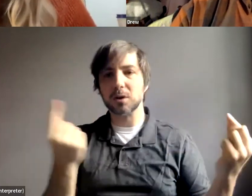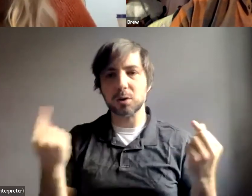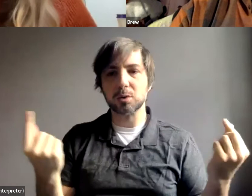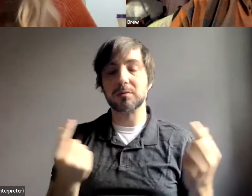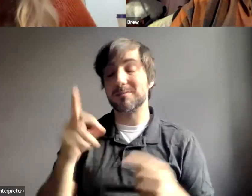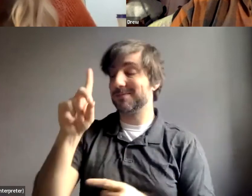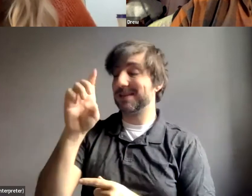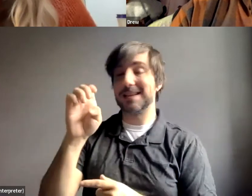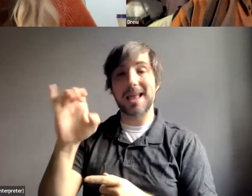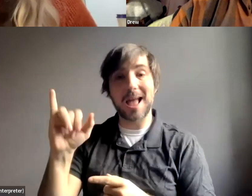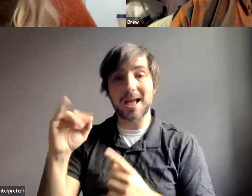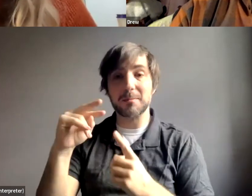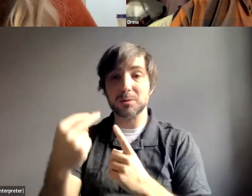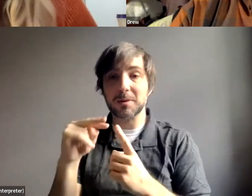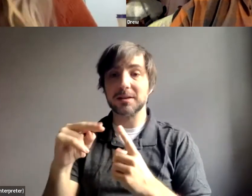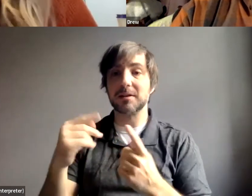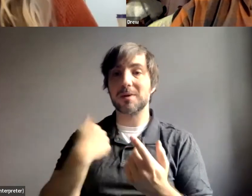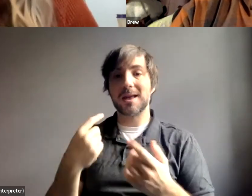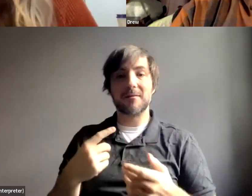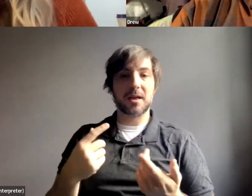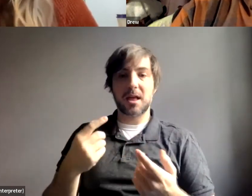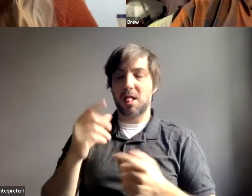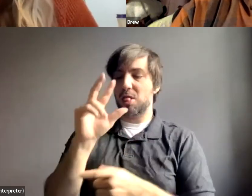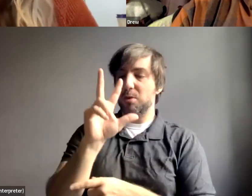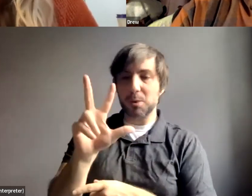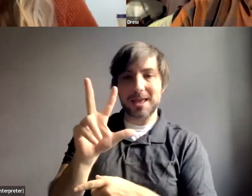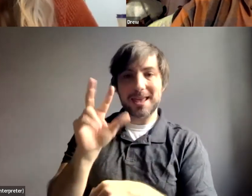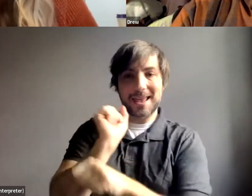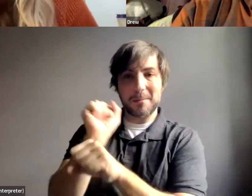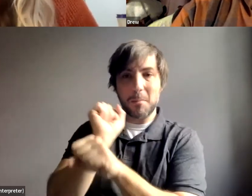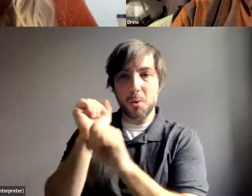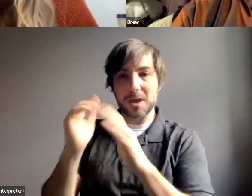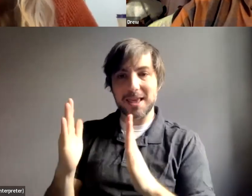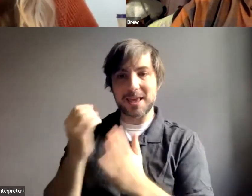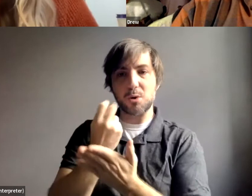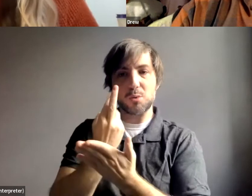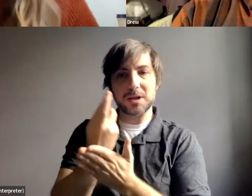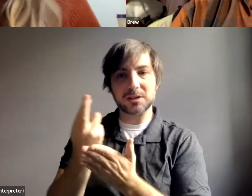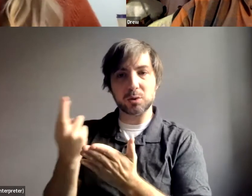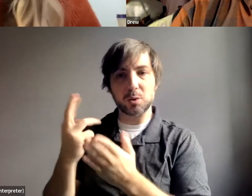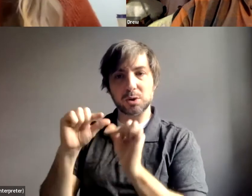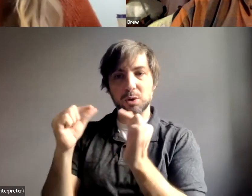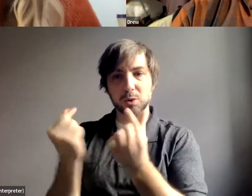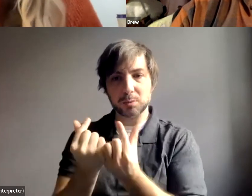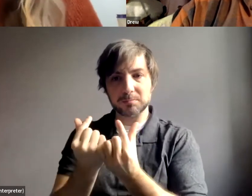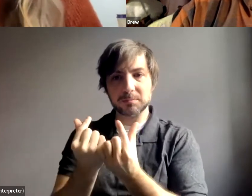, we have launched three employee resource group s which are hoping to make the workplace more inclusive for all